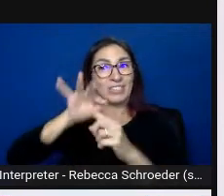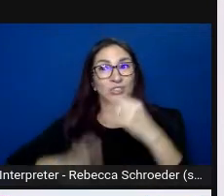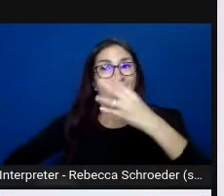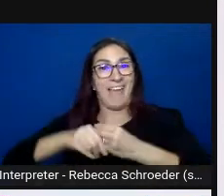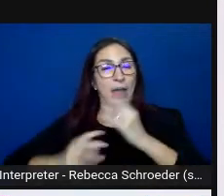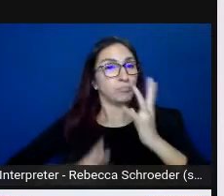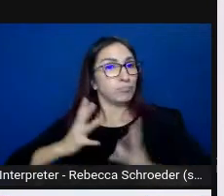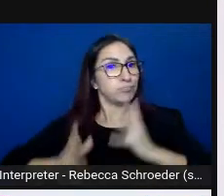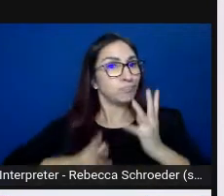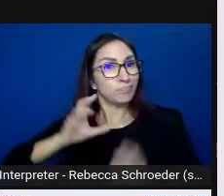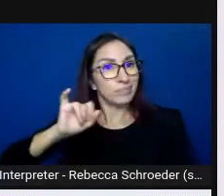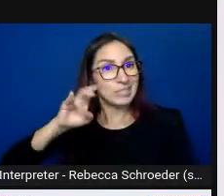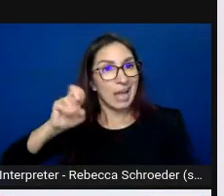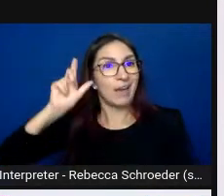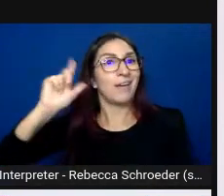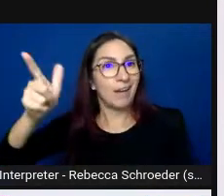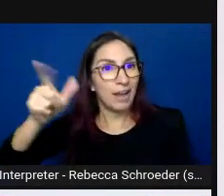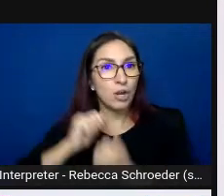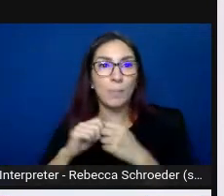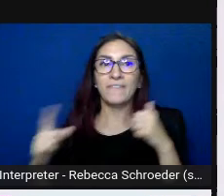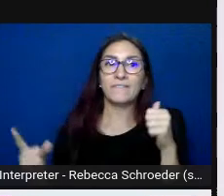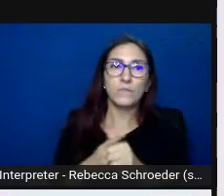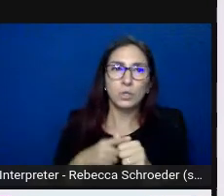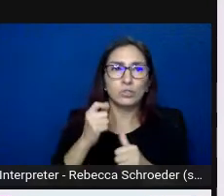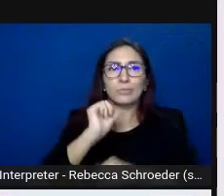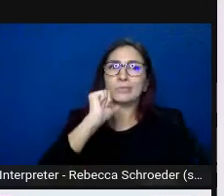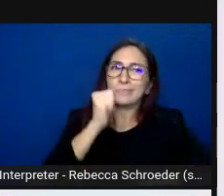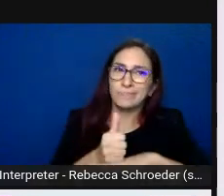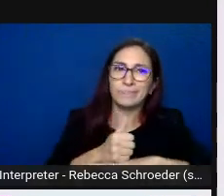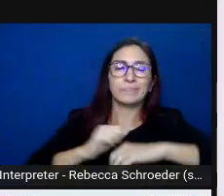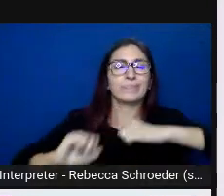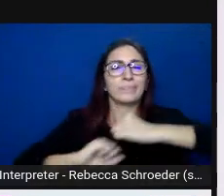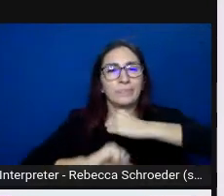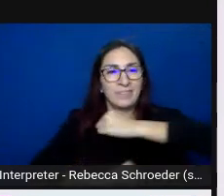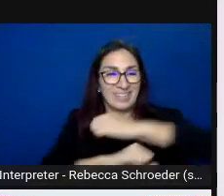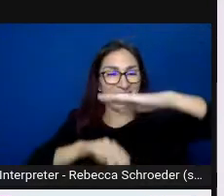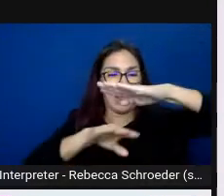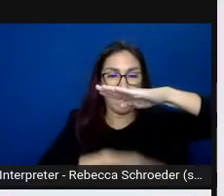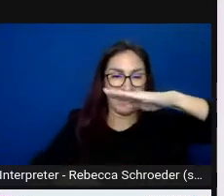You just want to create your base that has all of your components that you want.